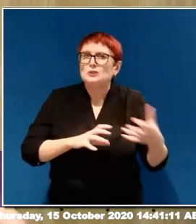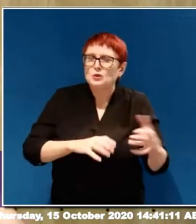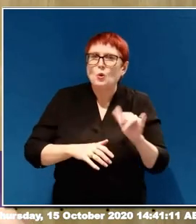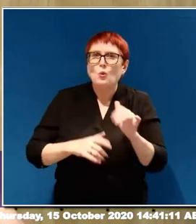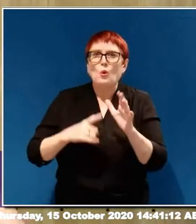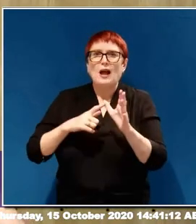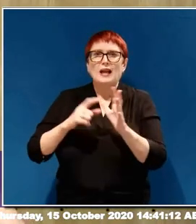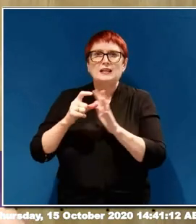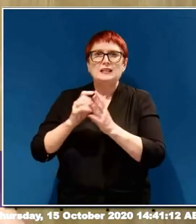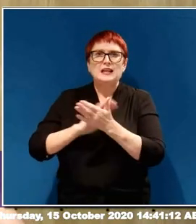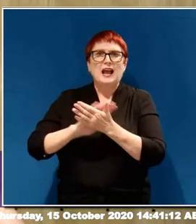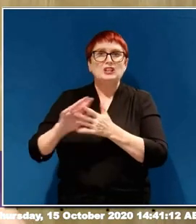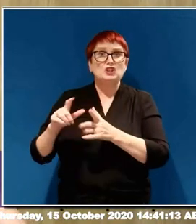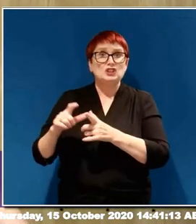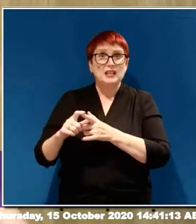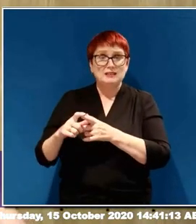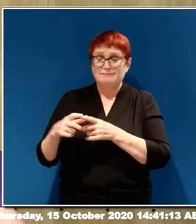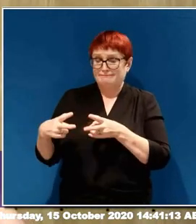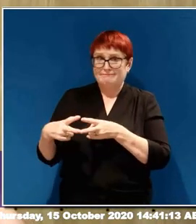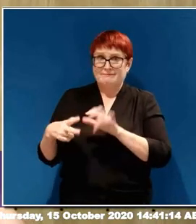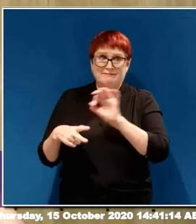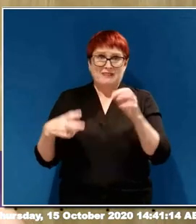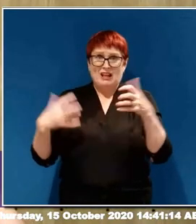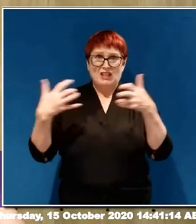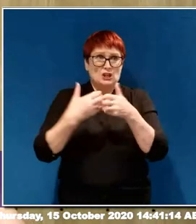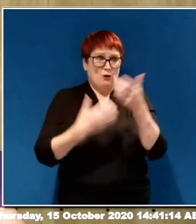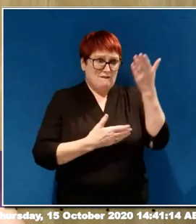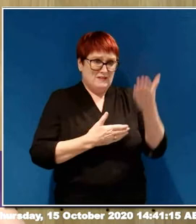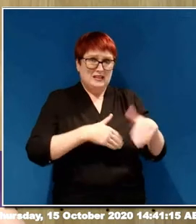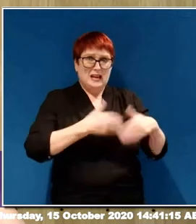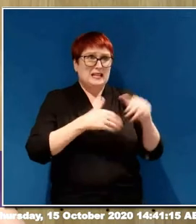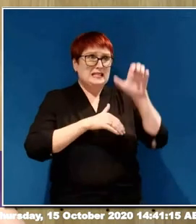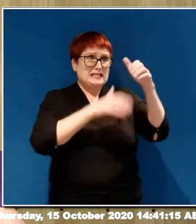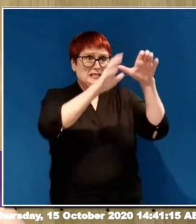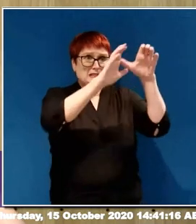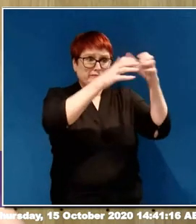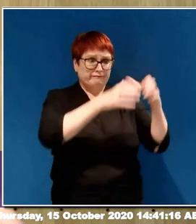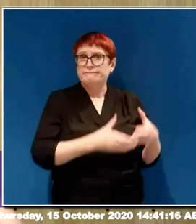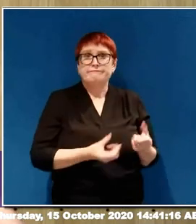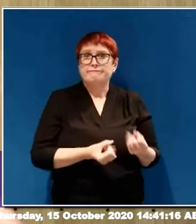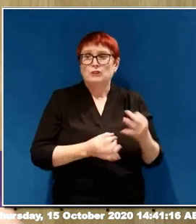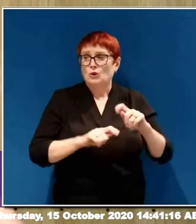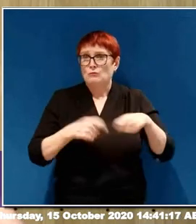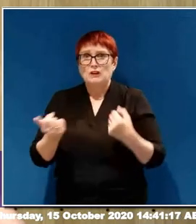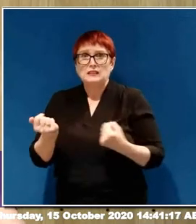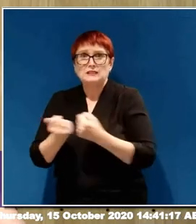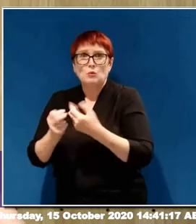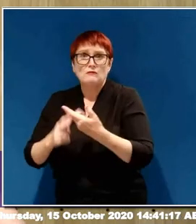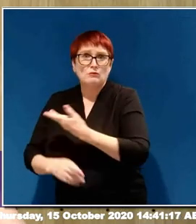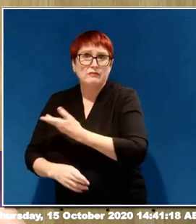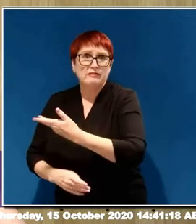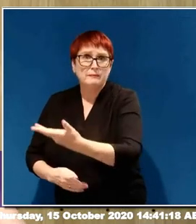They didn't fall within the category so they didn't get support. I think the guidance officers who were able to offer support were too